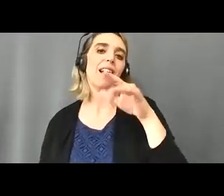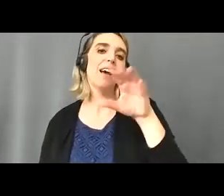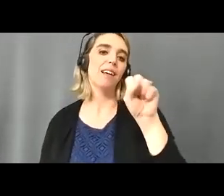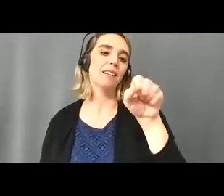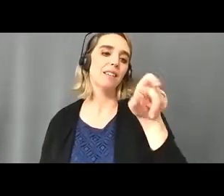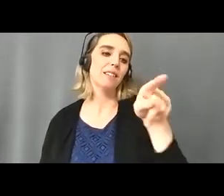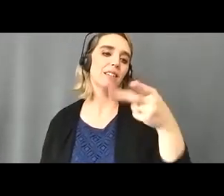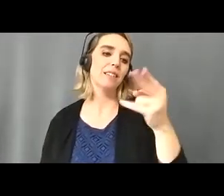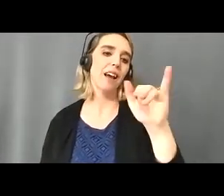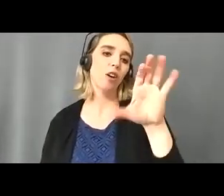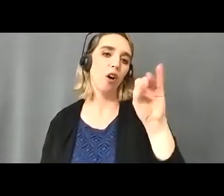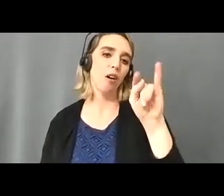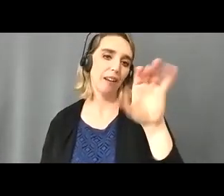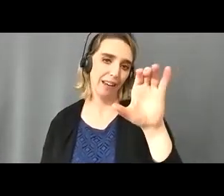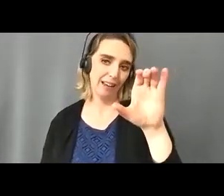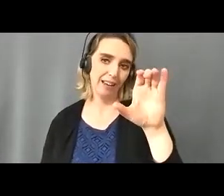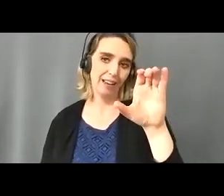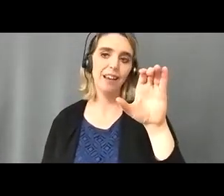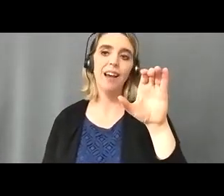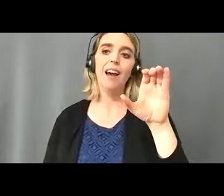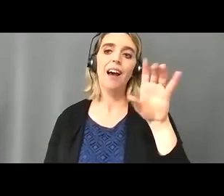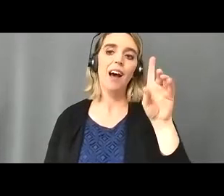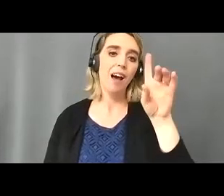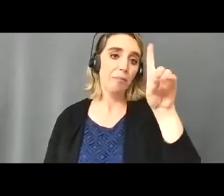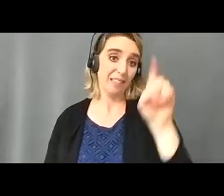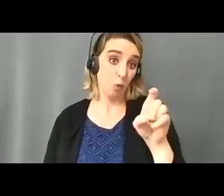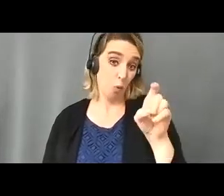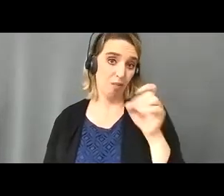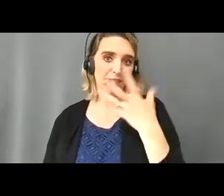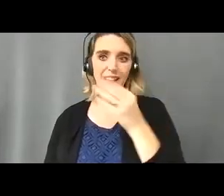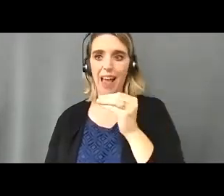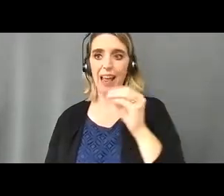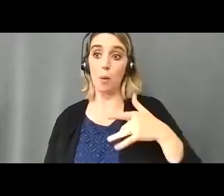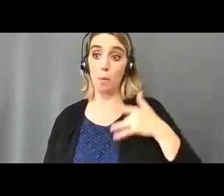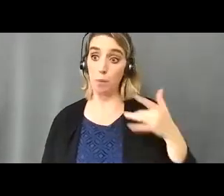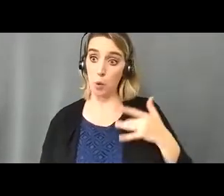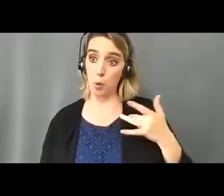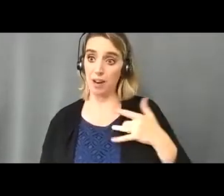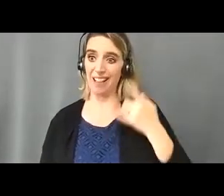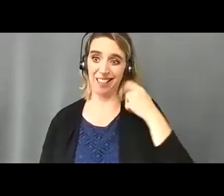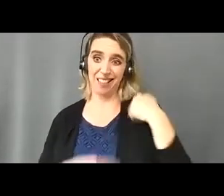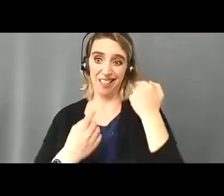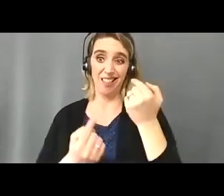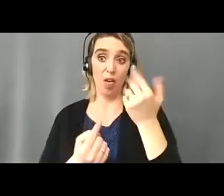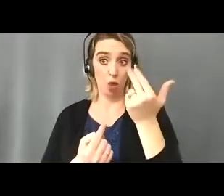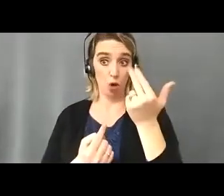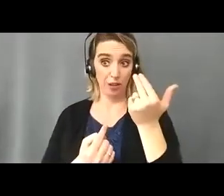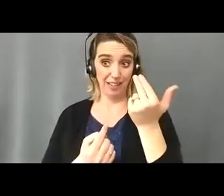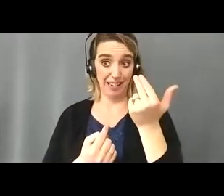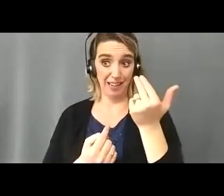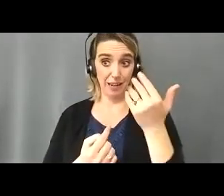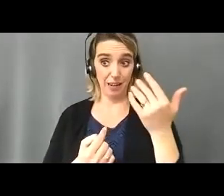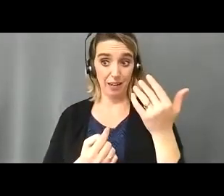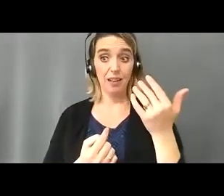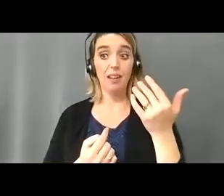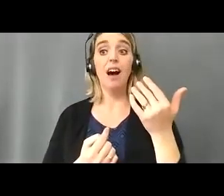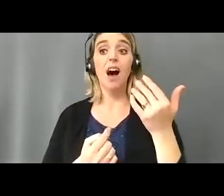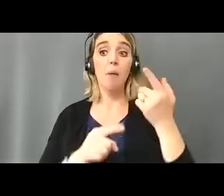second by mood disorders, throughout the last 13 months, the primary point of concern has been anxiety,